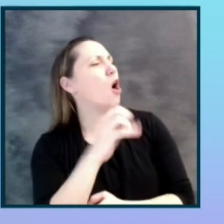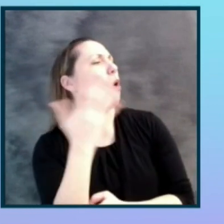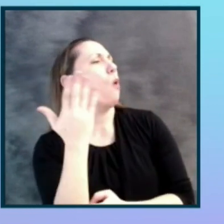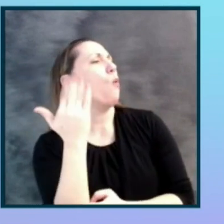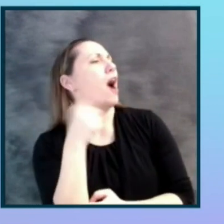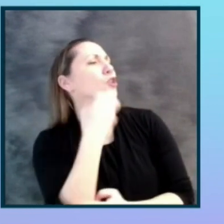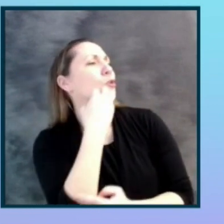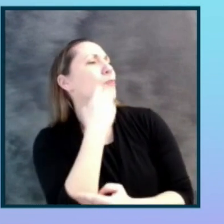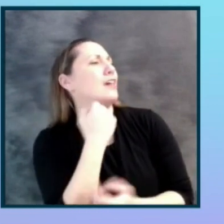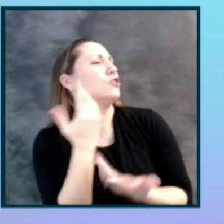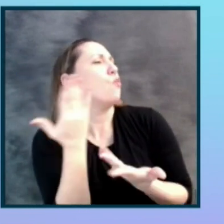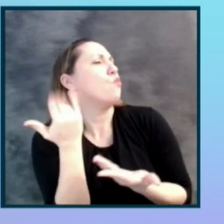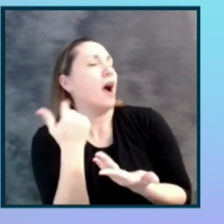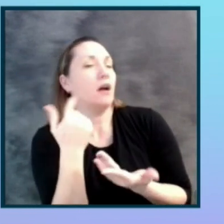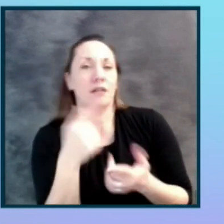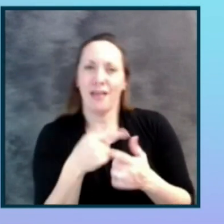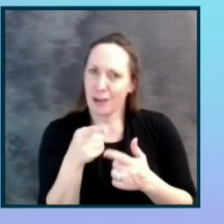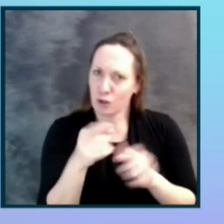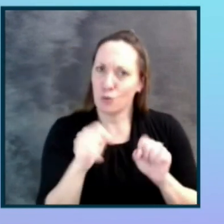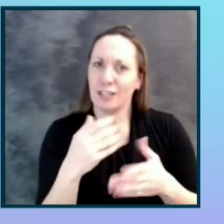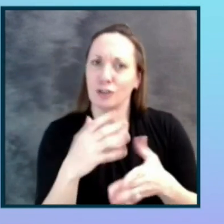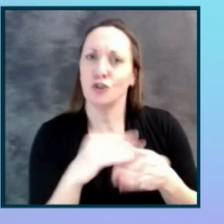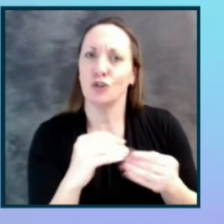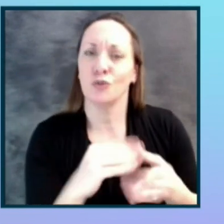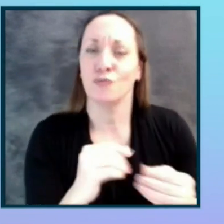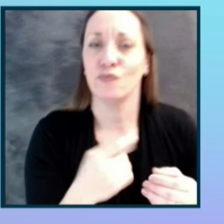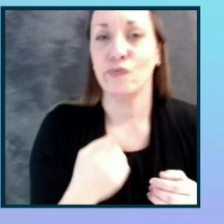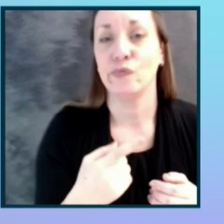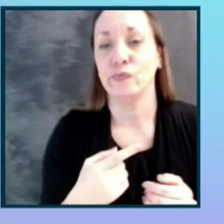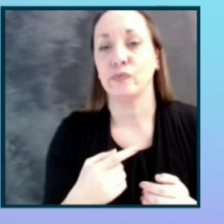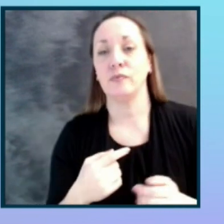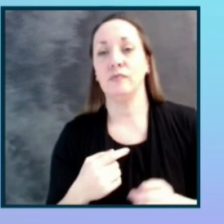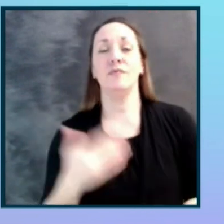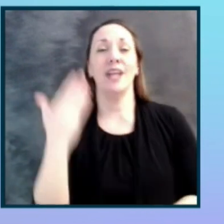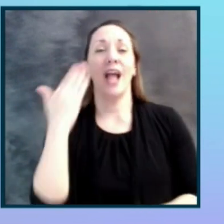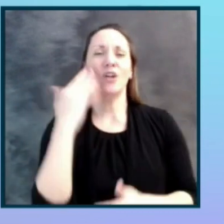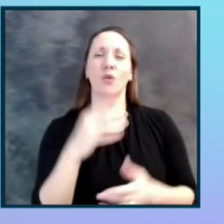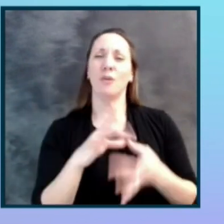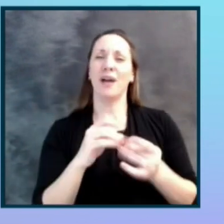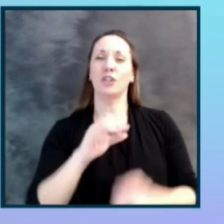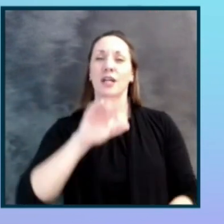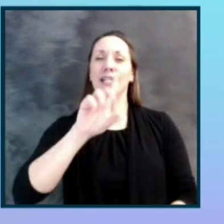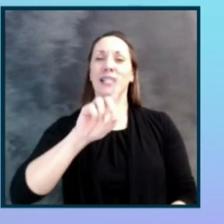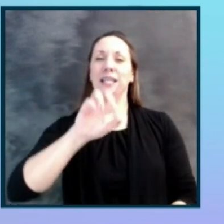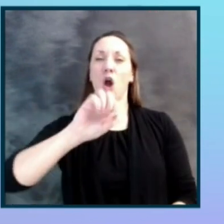And you can share your story. I know you mentioned the DOJ, someone did have a question about it,